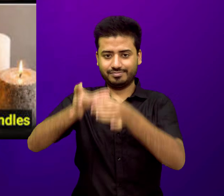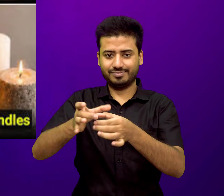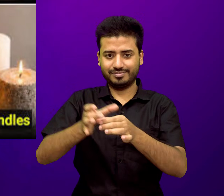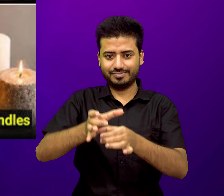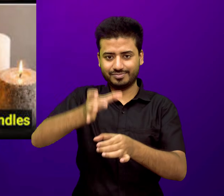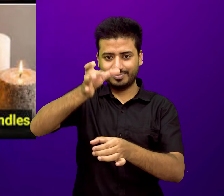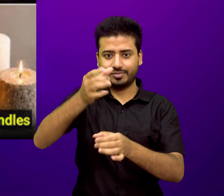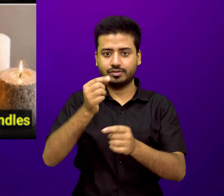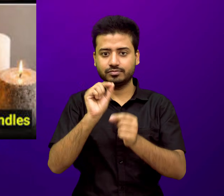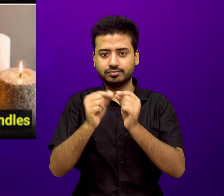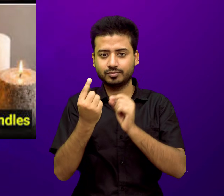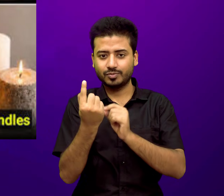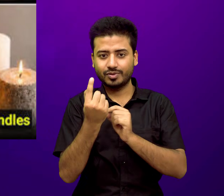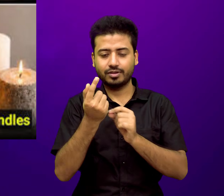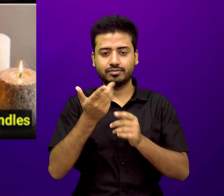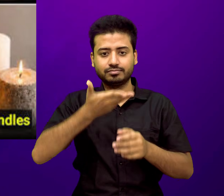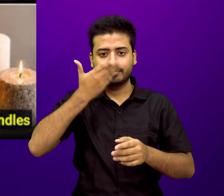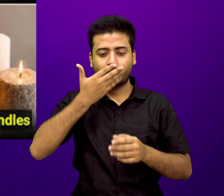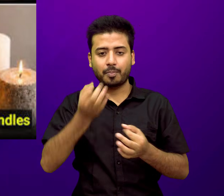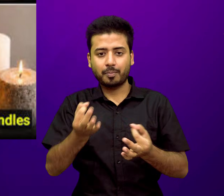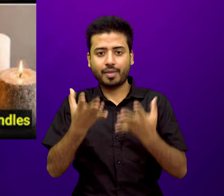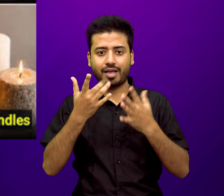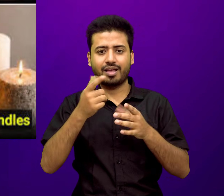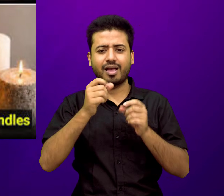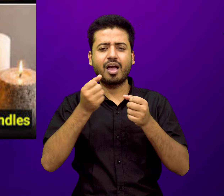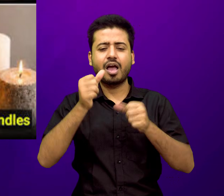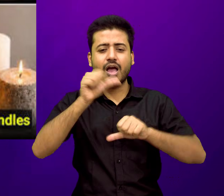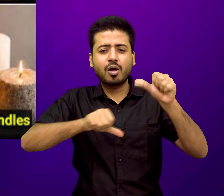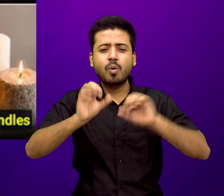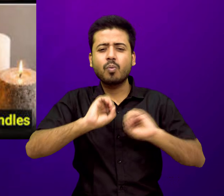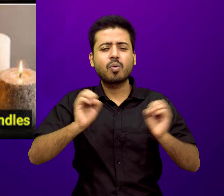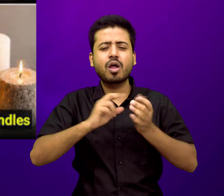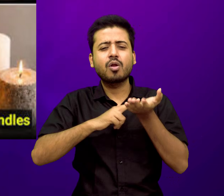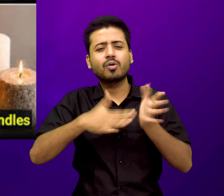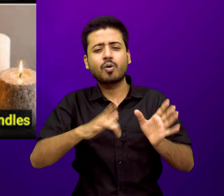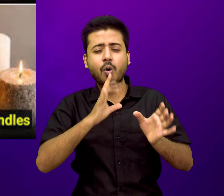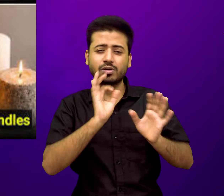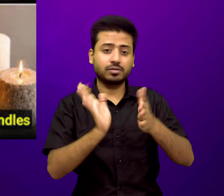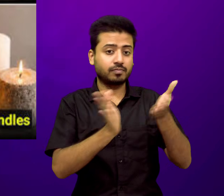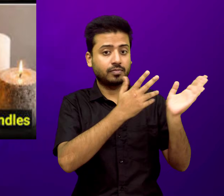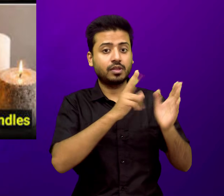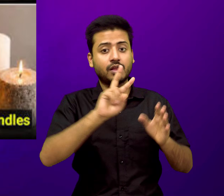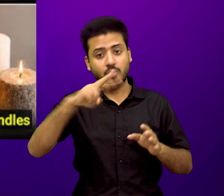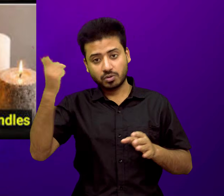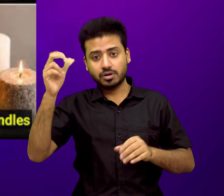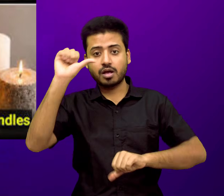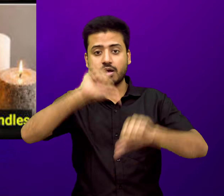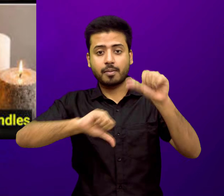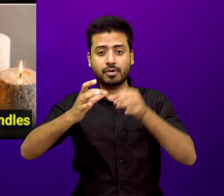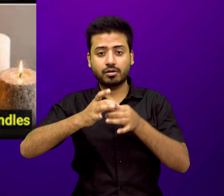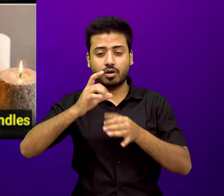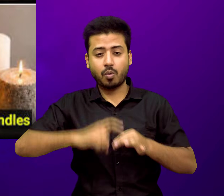bay. However, the smoke produced by these slowly smoldering coils is far from harmless. Scented